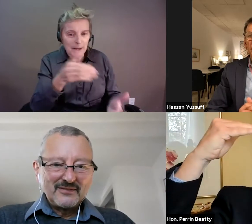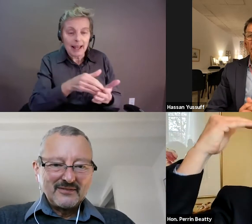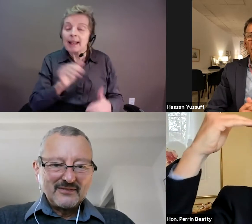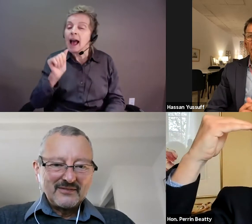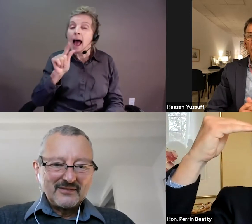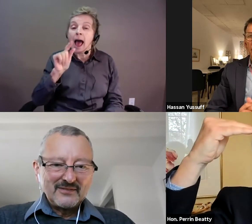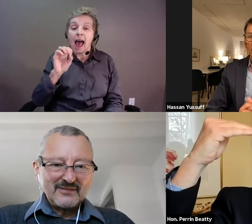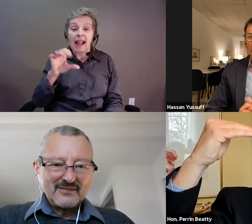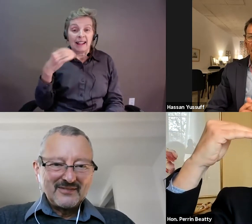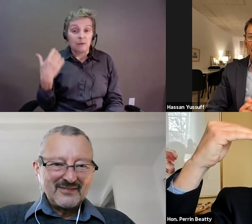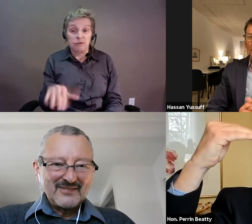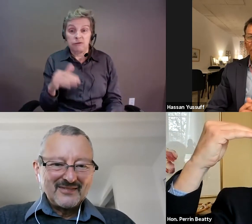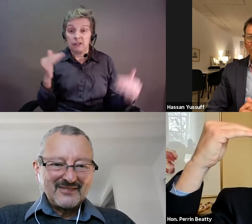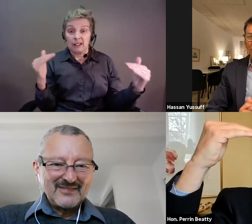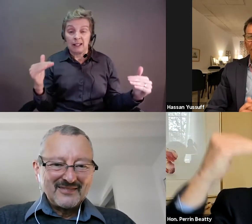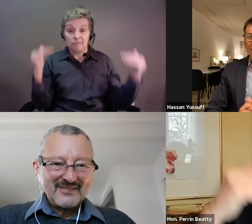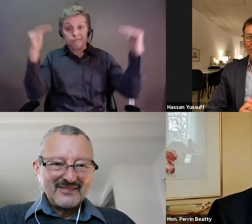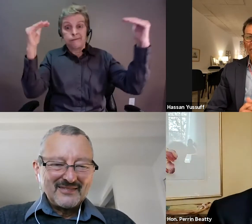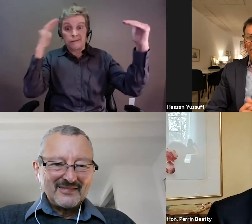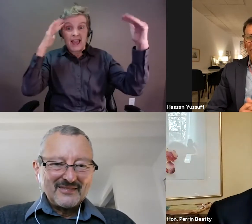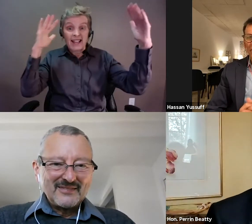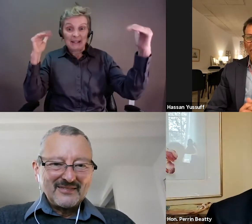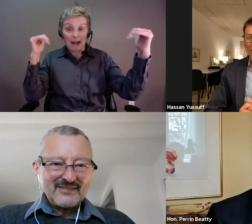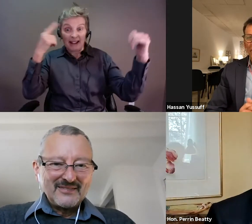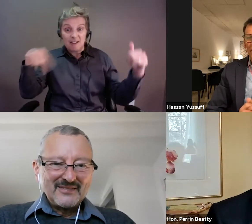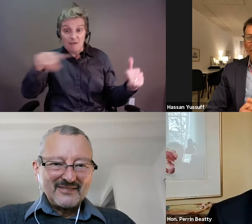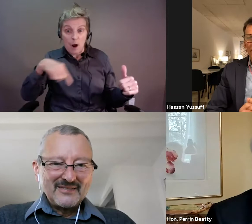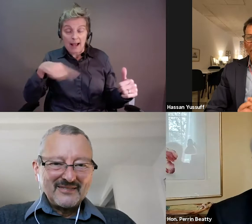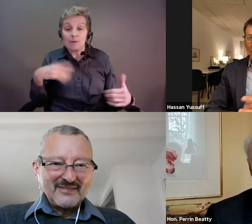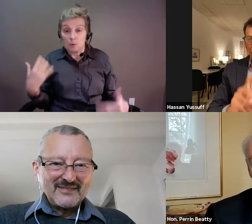the bar very high for us. So, it's going to be a real challenge, Hassan, for us to keep up to this.